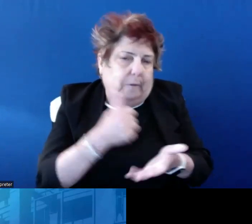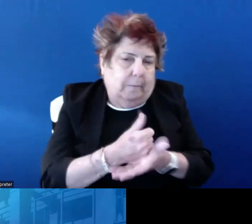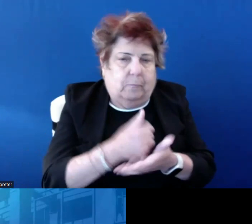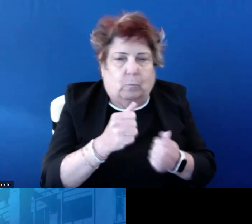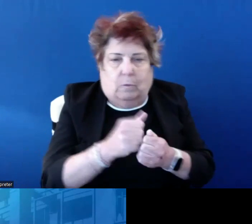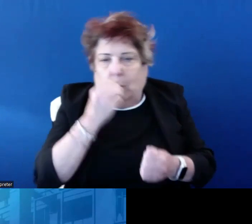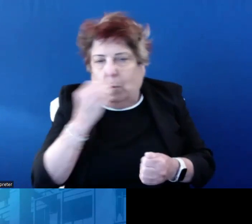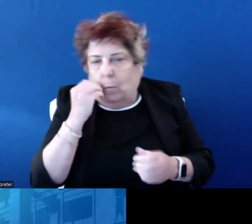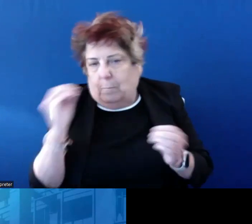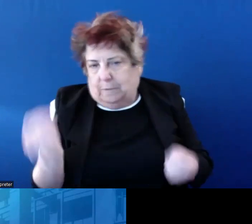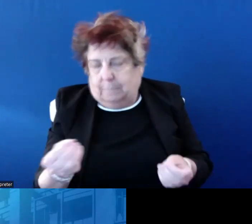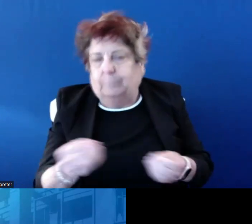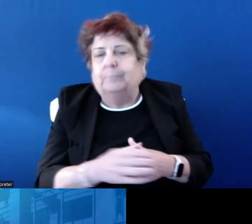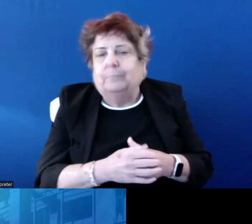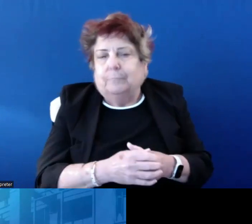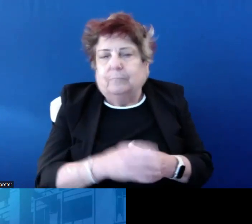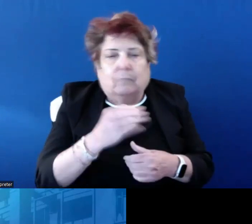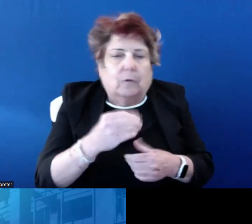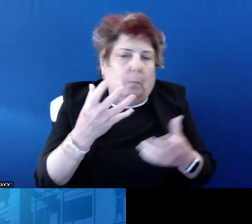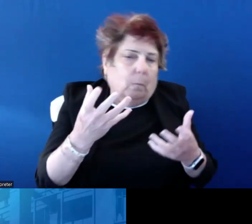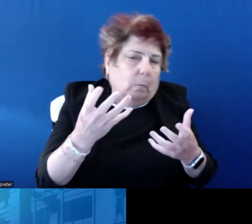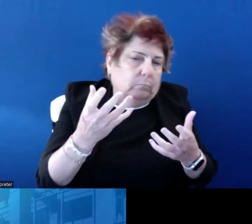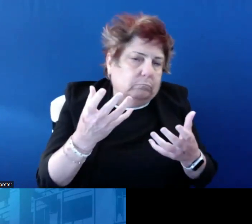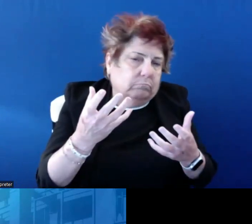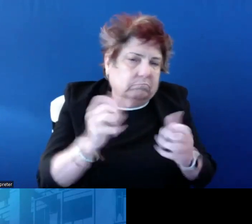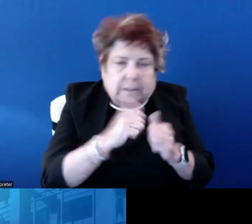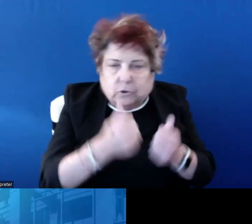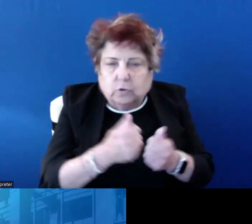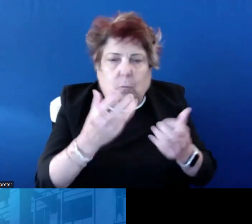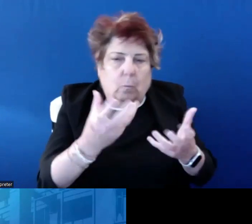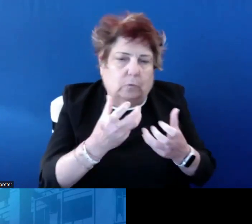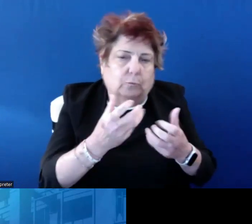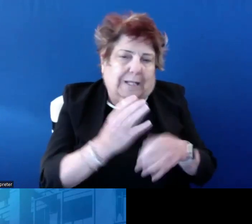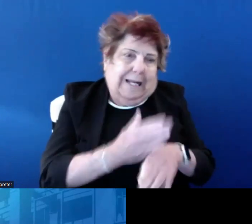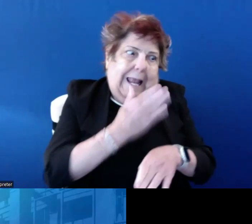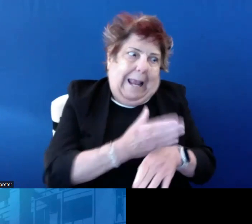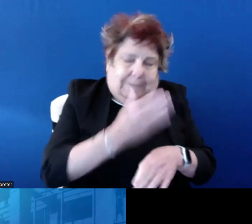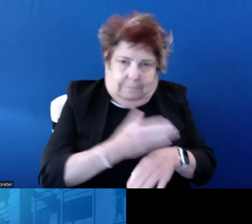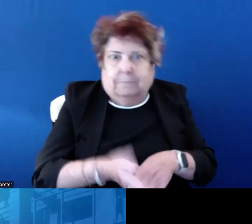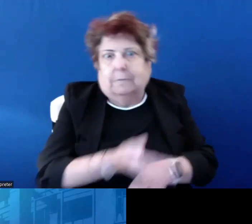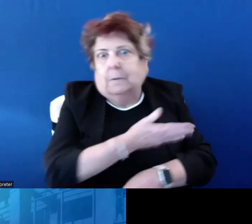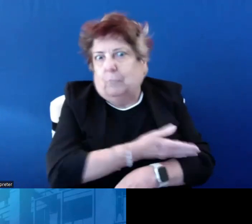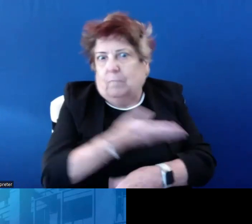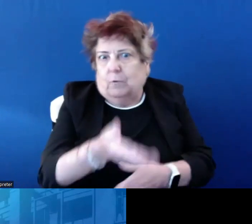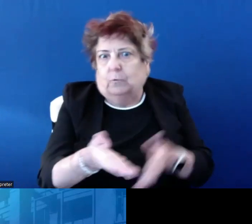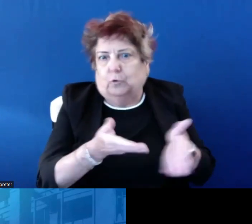want to enhance, improve those services as well. So you may be in a pre-implementation phase and